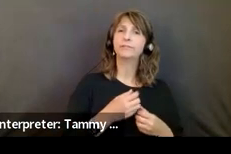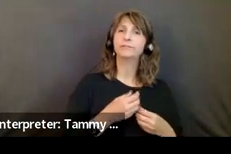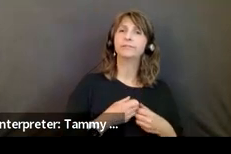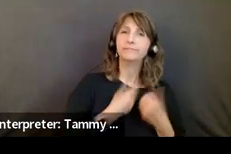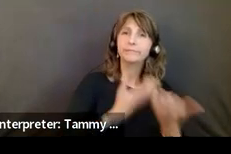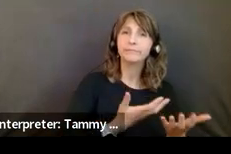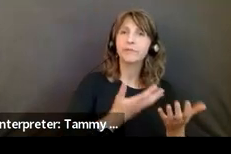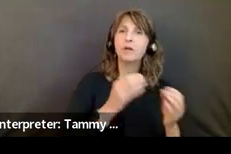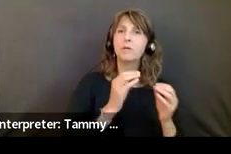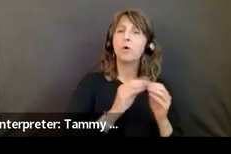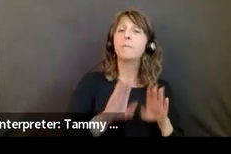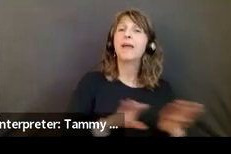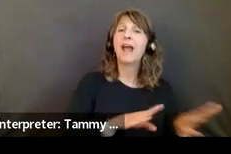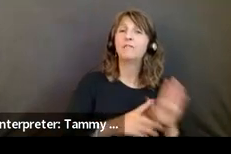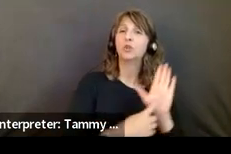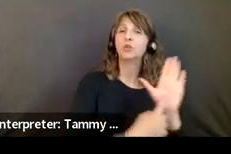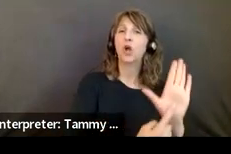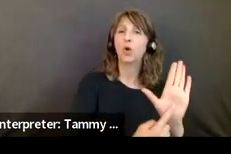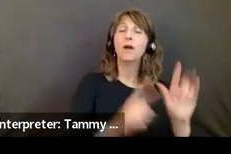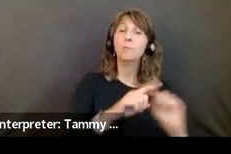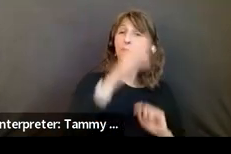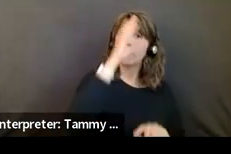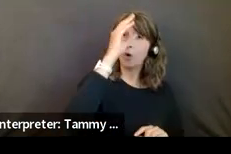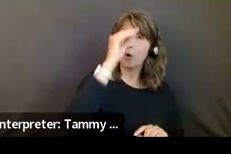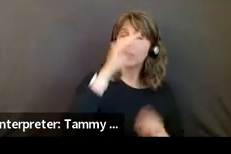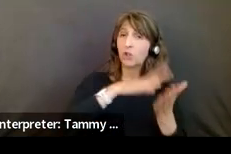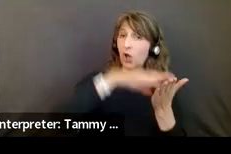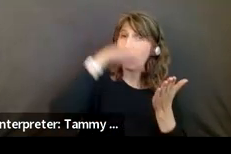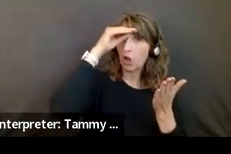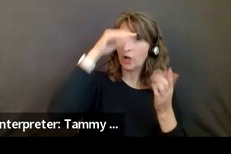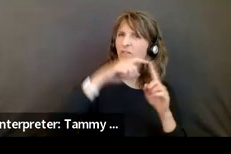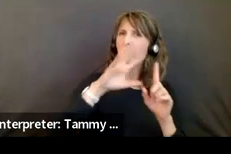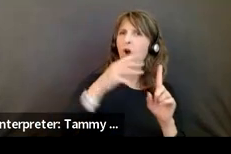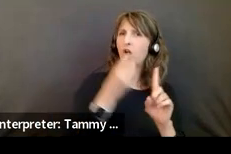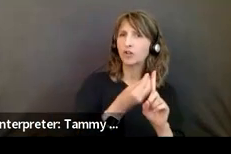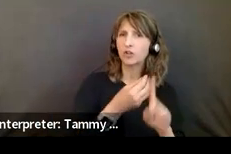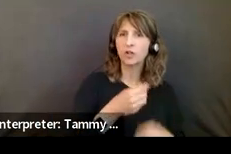Fuck it up. You're good. You're strong. Be assertive.